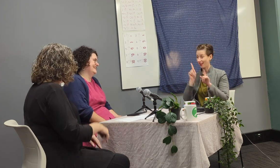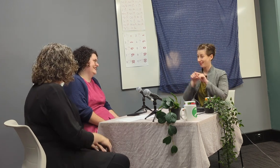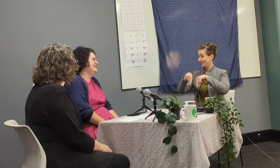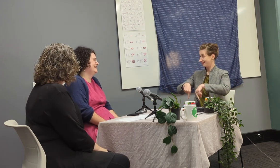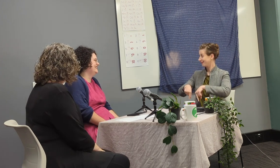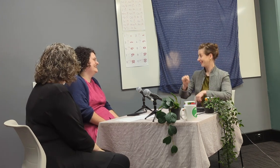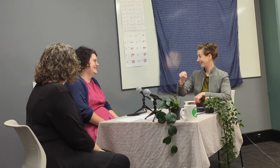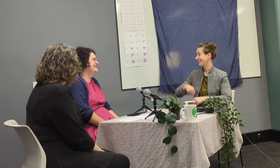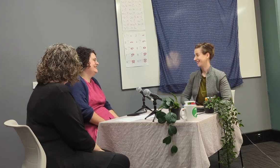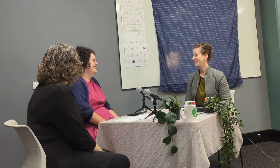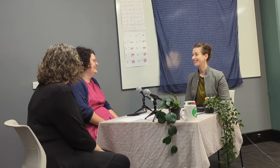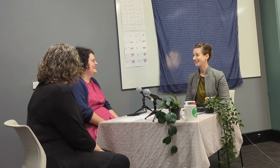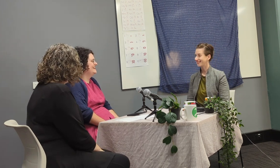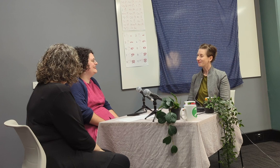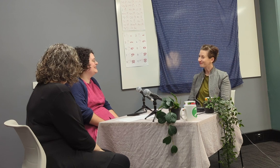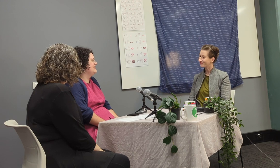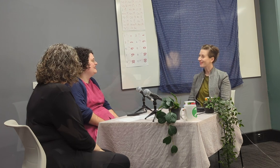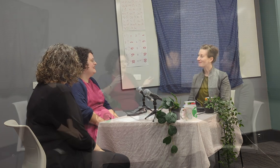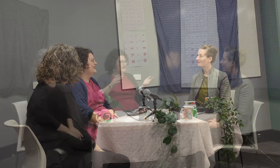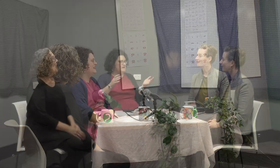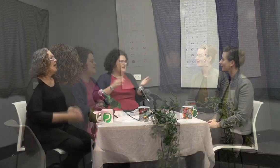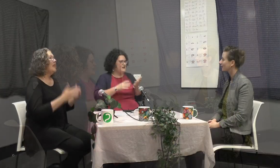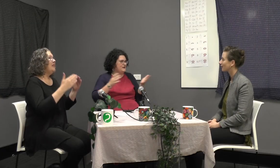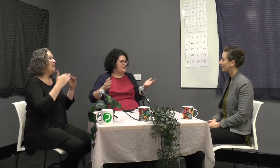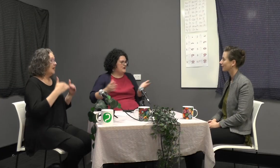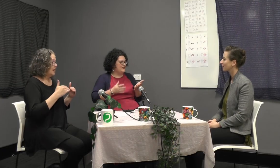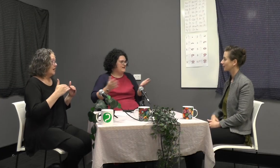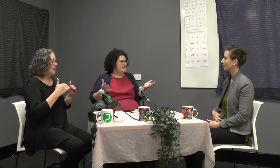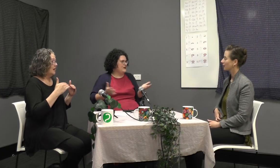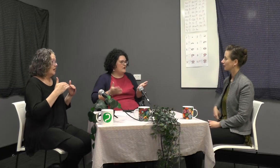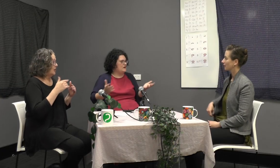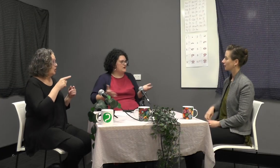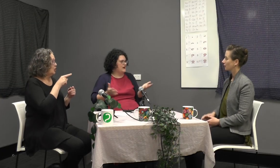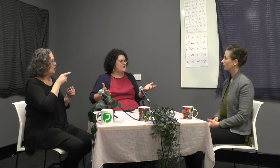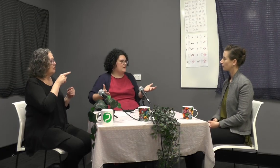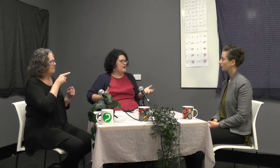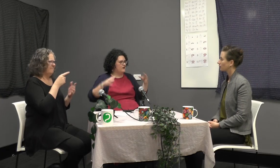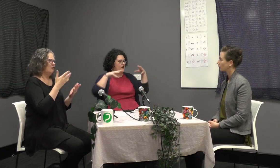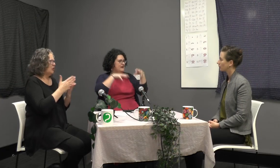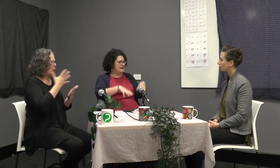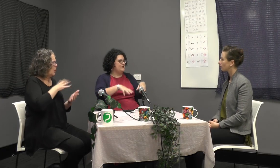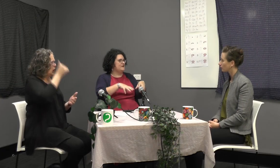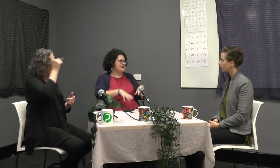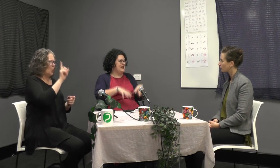G: But eventually you wanna know what people are talking about when they’re not in a